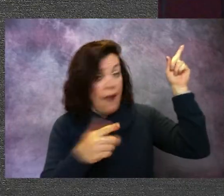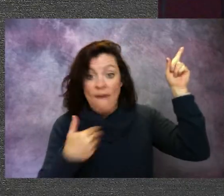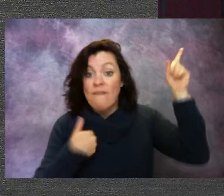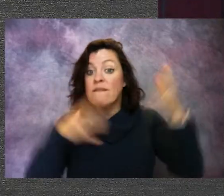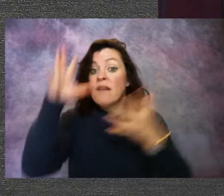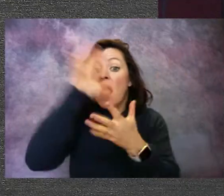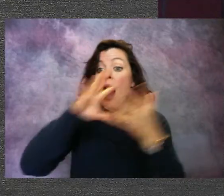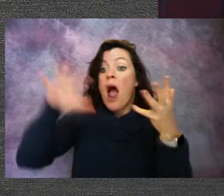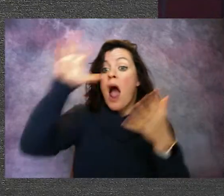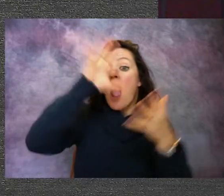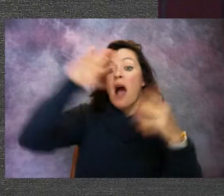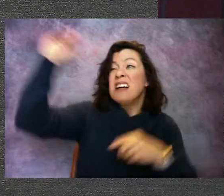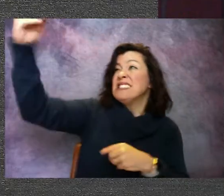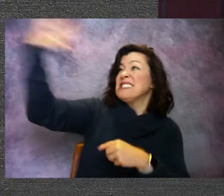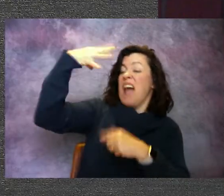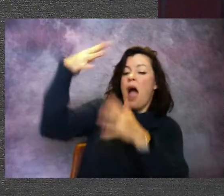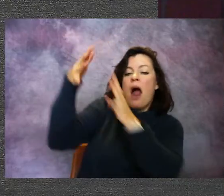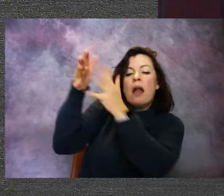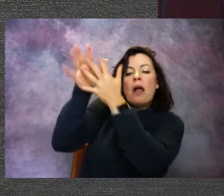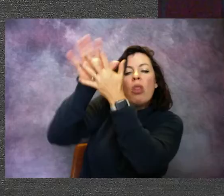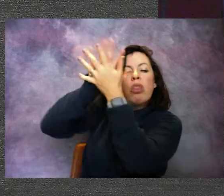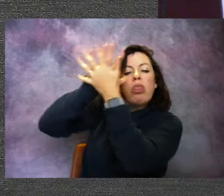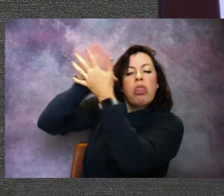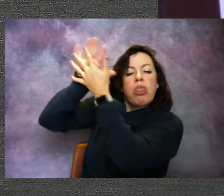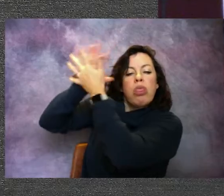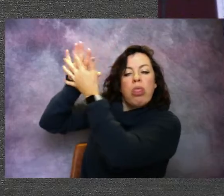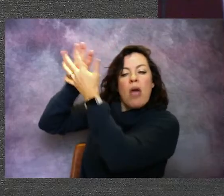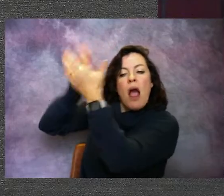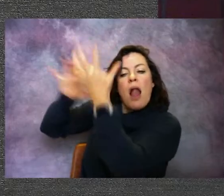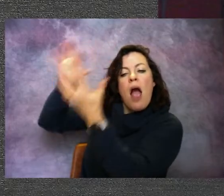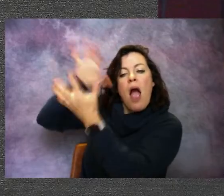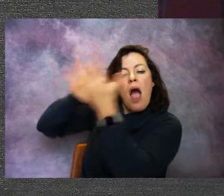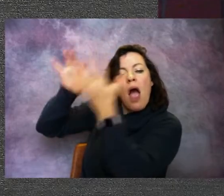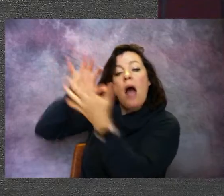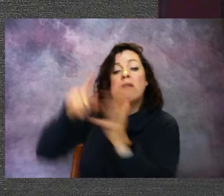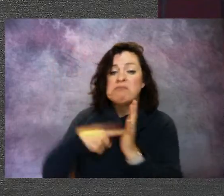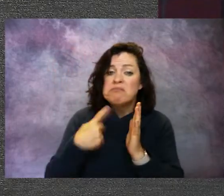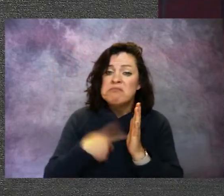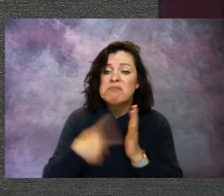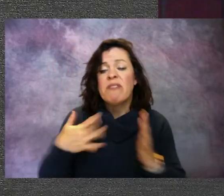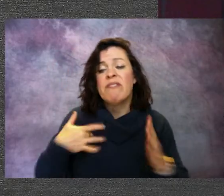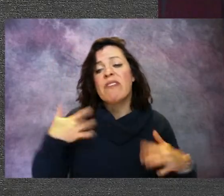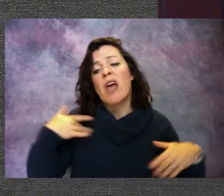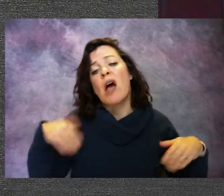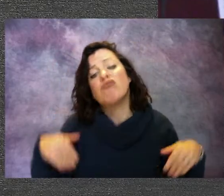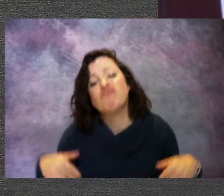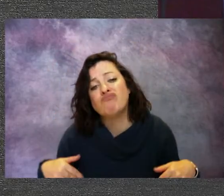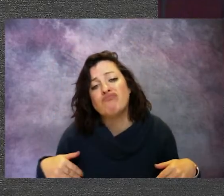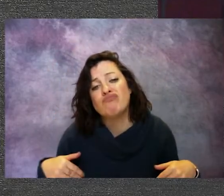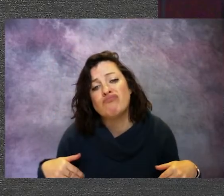and cloudy weather kind of makes you feel a little gloomy, it's dark, sometimes you can't go outside